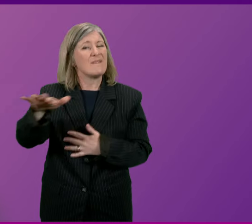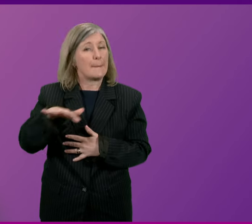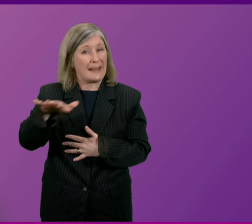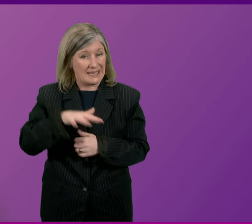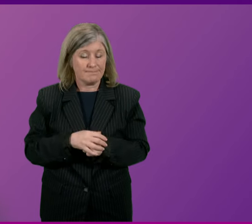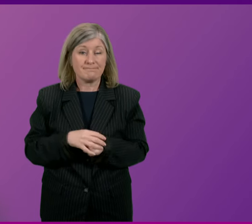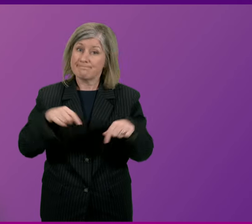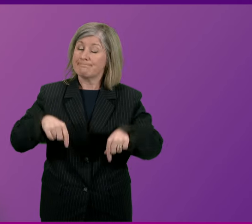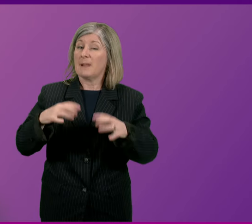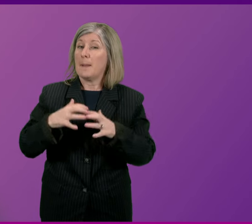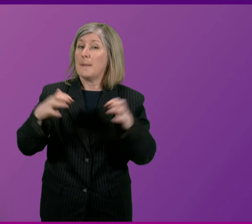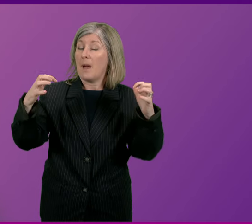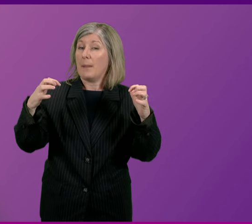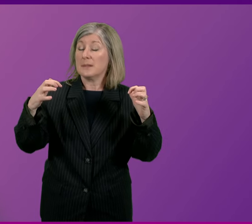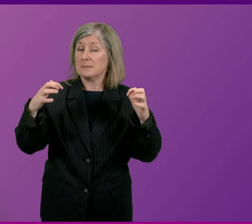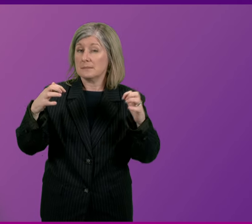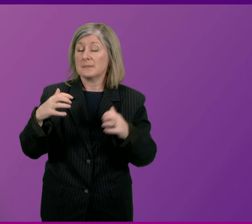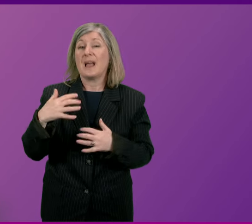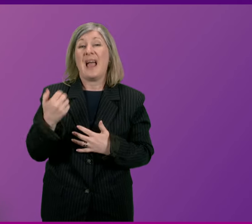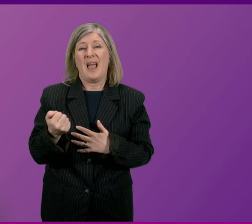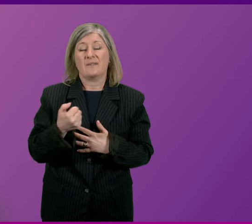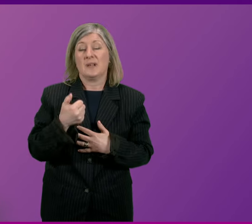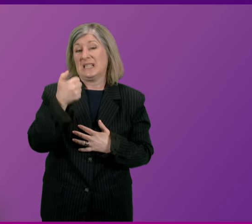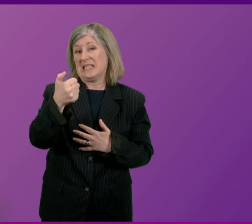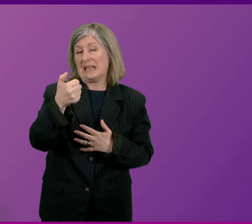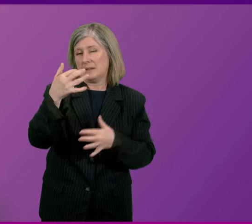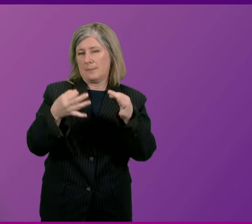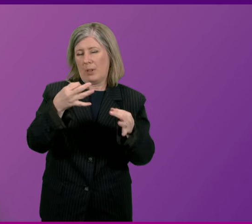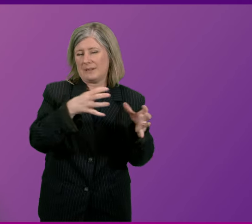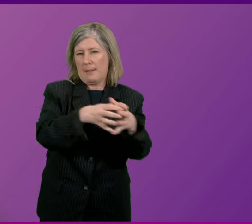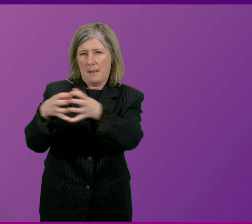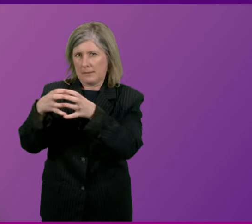Five of the six political parties that are represented in the Parliament, and no fewer